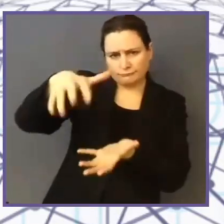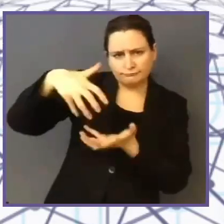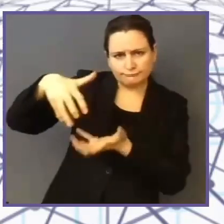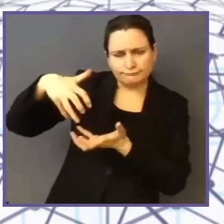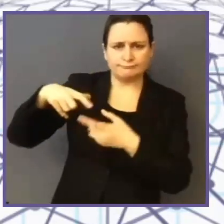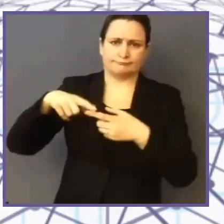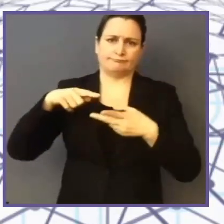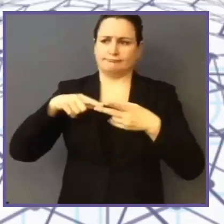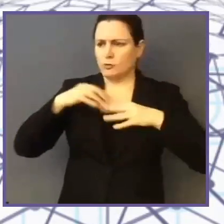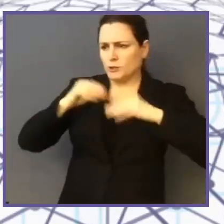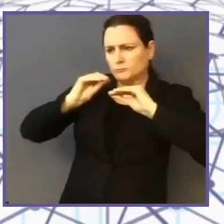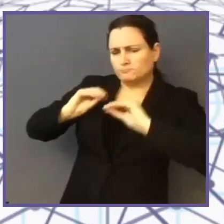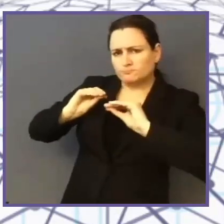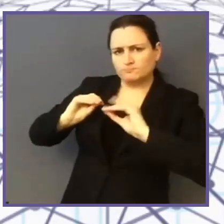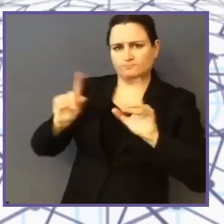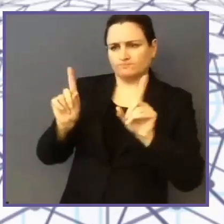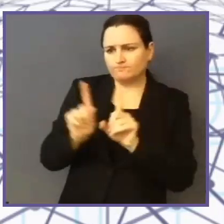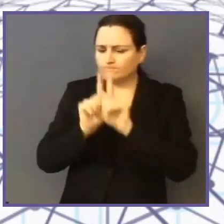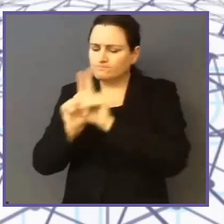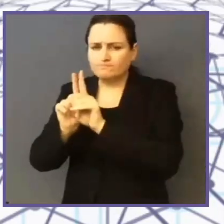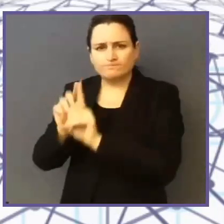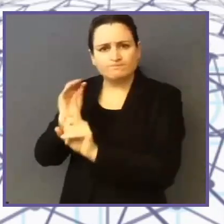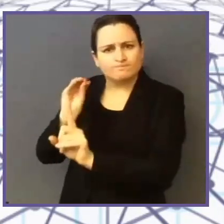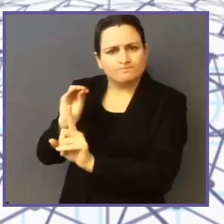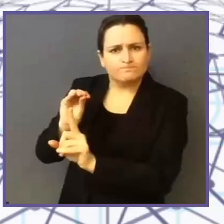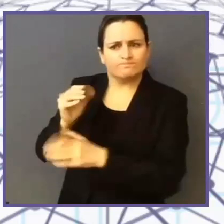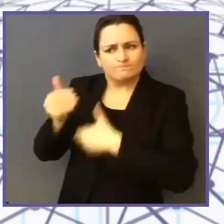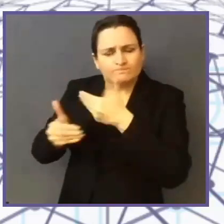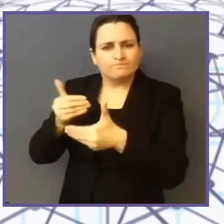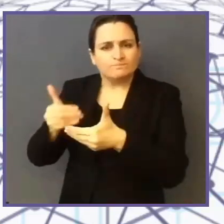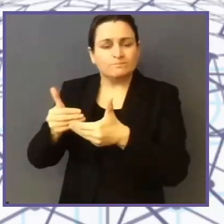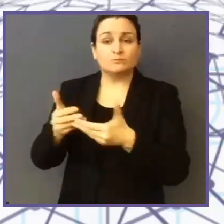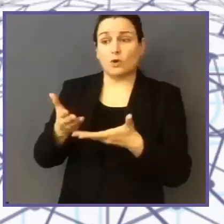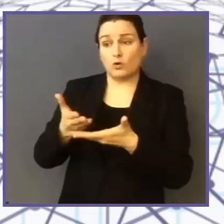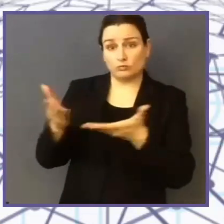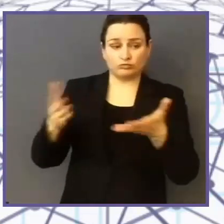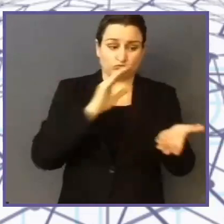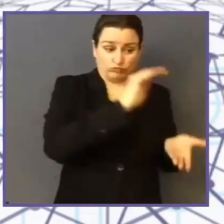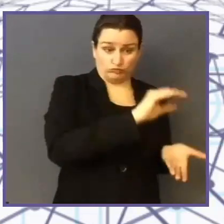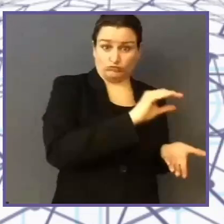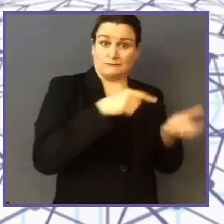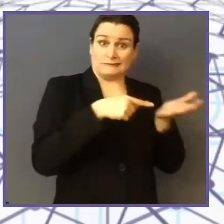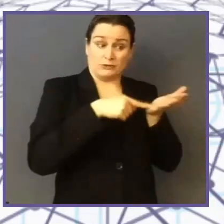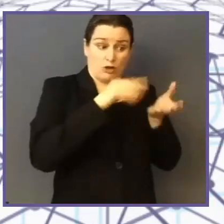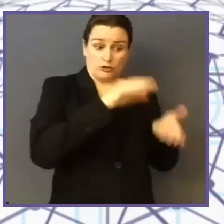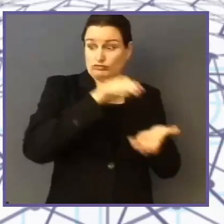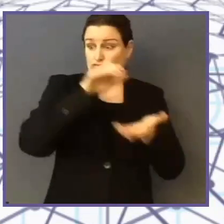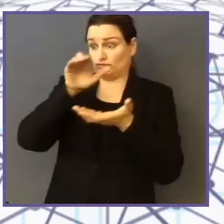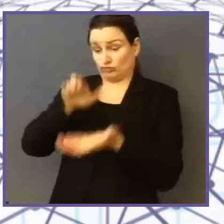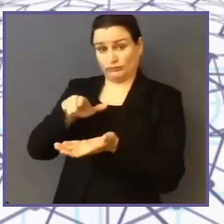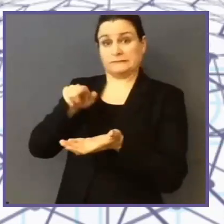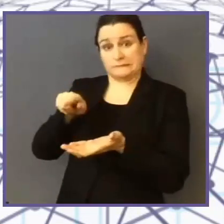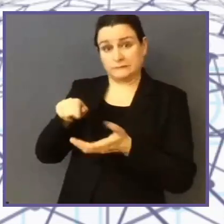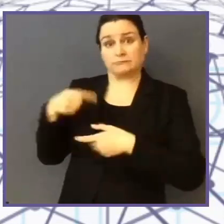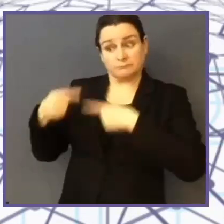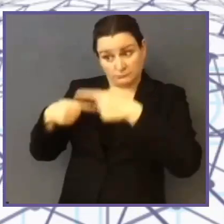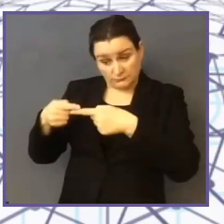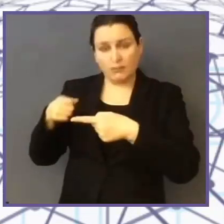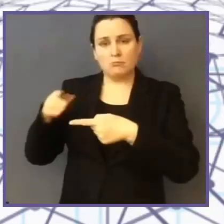to build the capacity of 80 users to be actively involved in the movement around assistive technology.